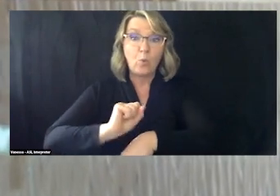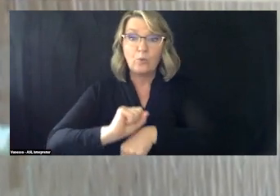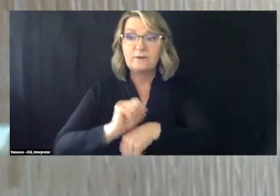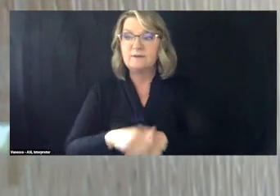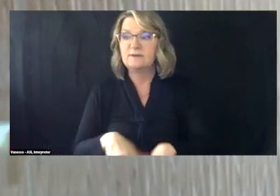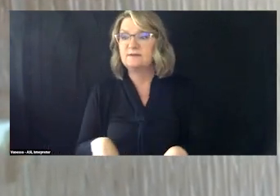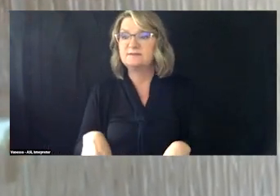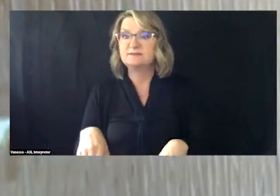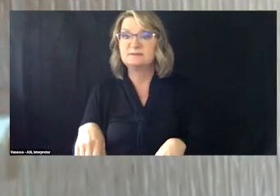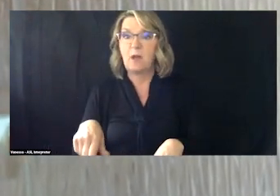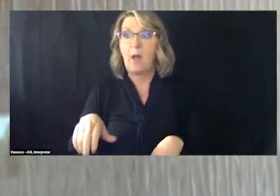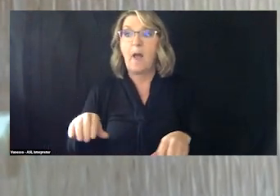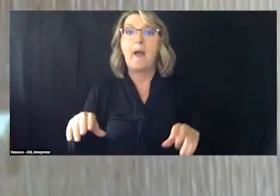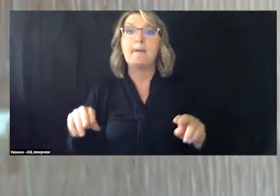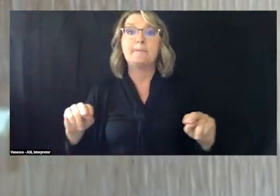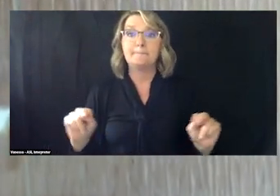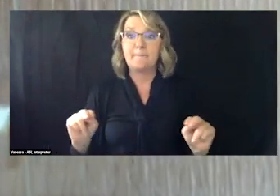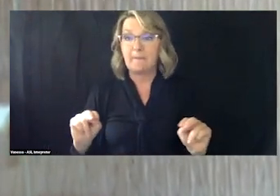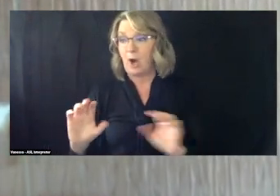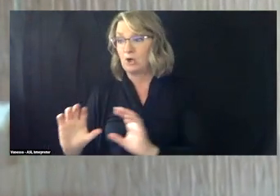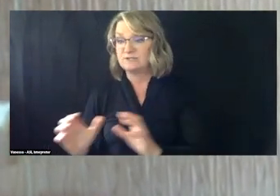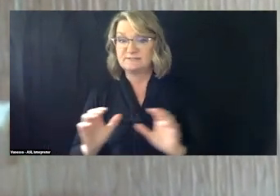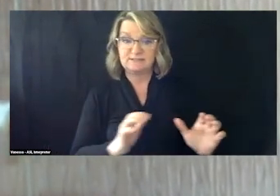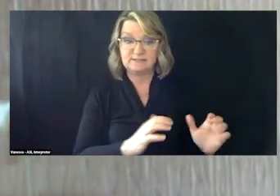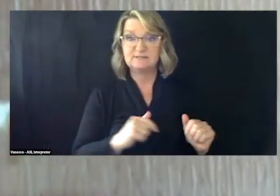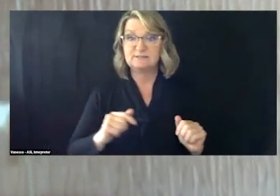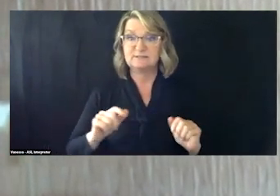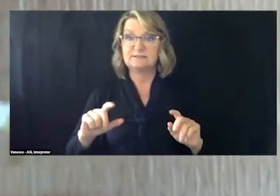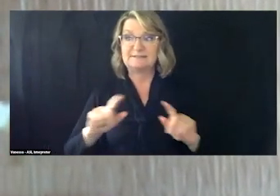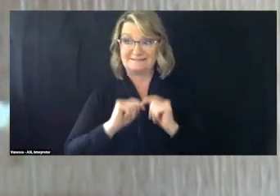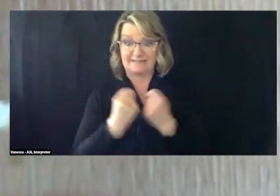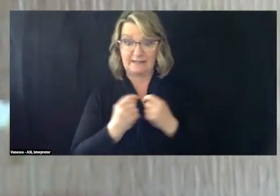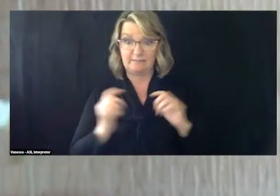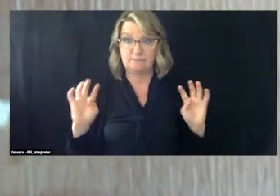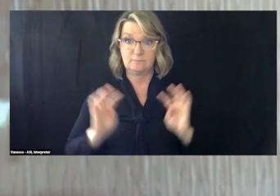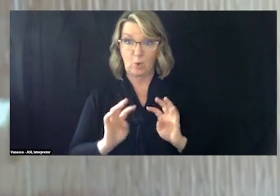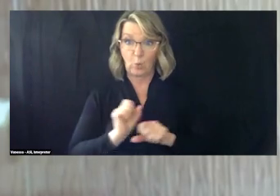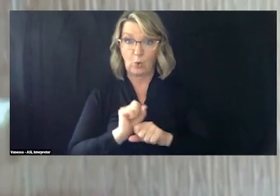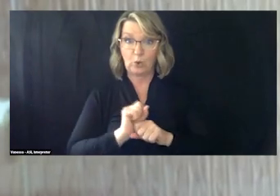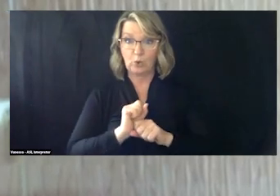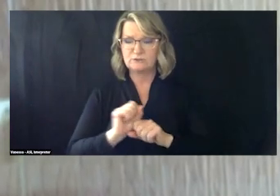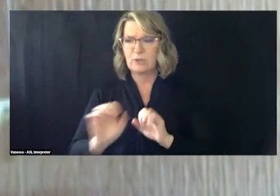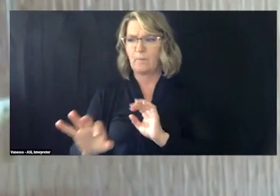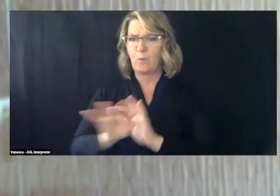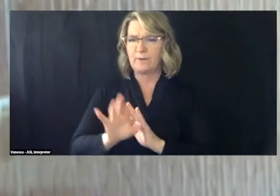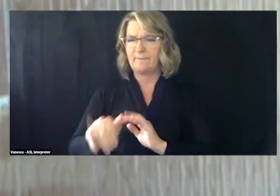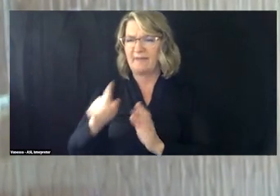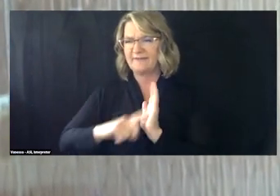teams accepting those items from a bipartisan team of poll workers that's appointed by the